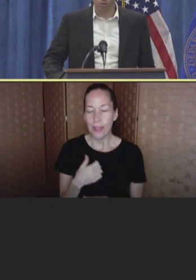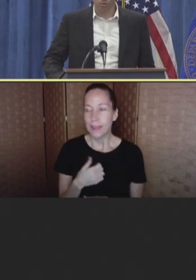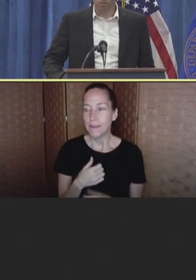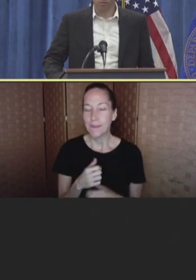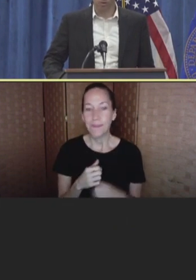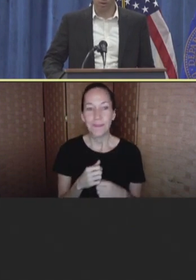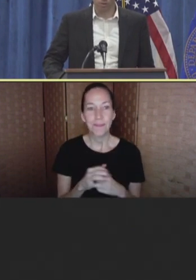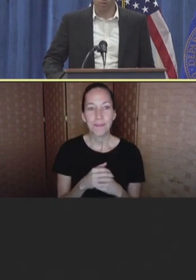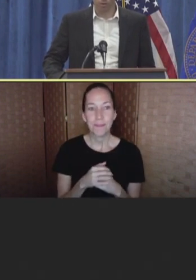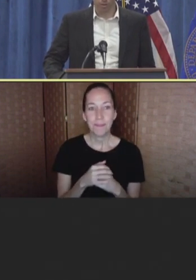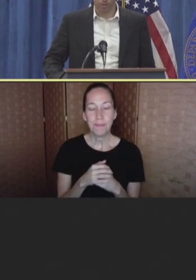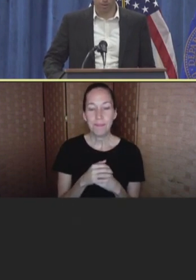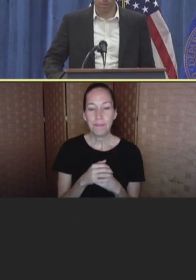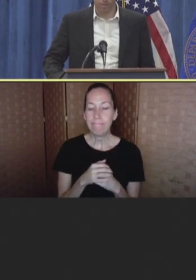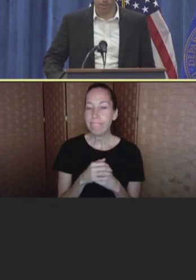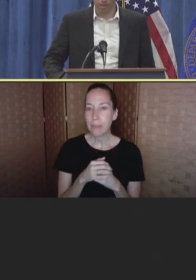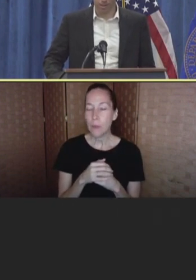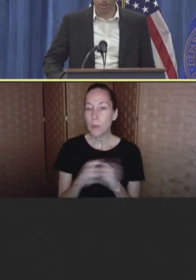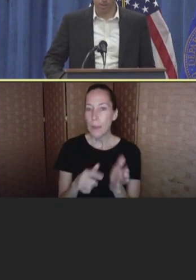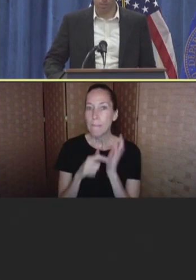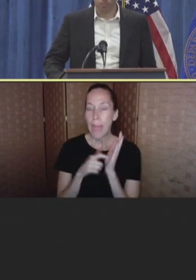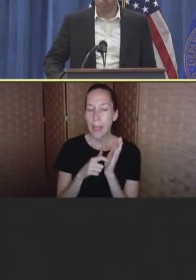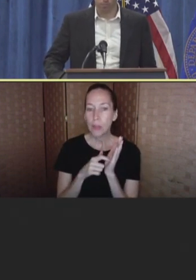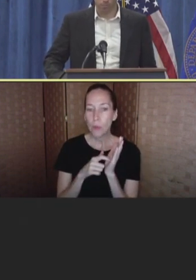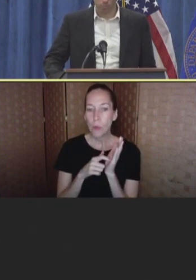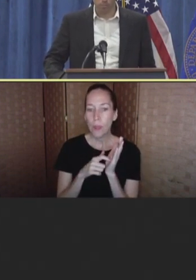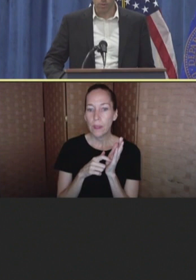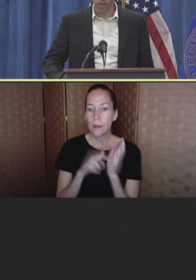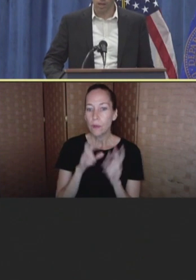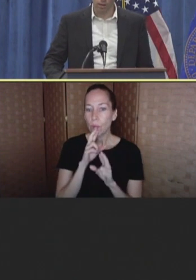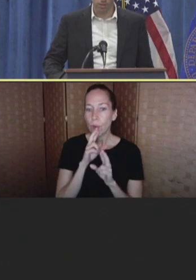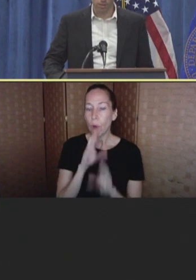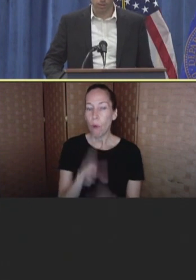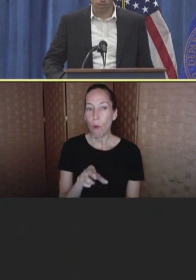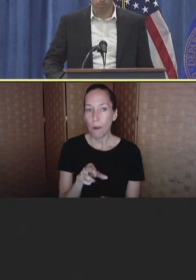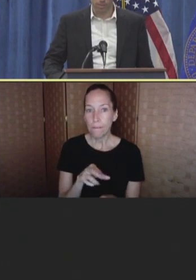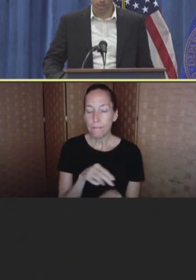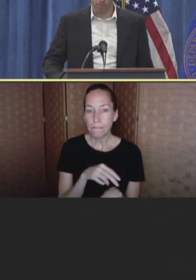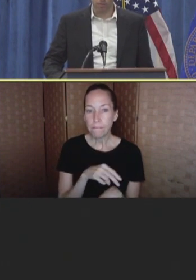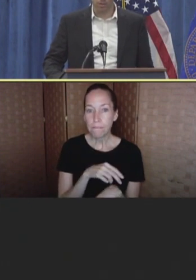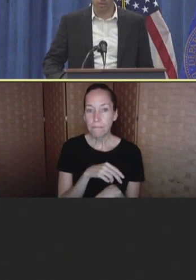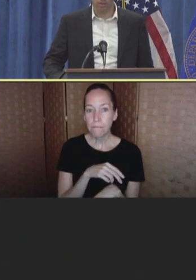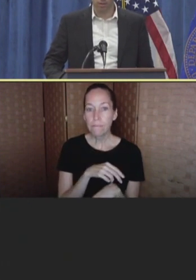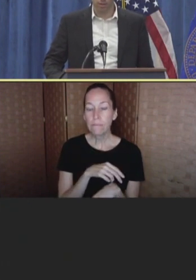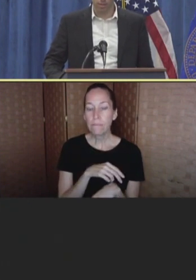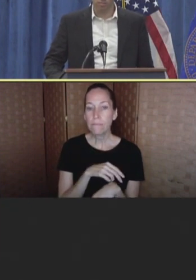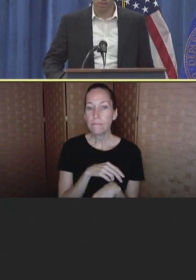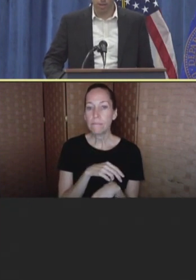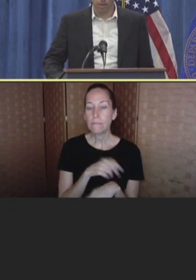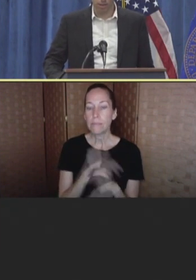to report it as I said, [unintelligible] and safety assessment like headaches, fatigues,